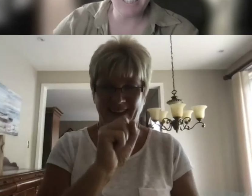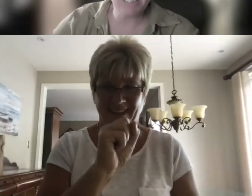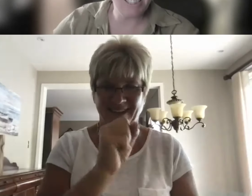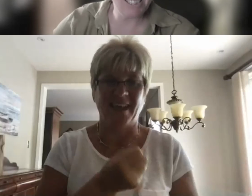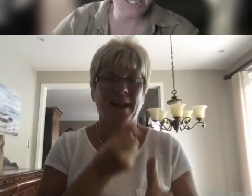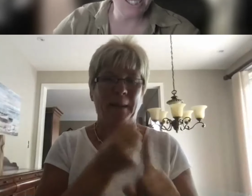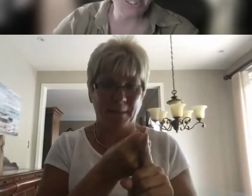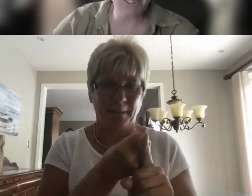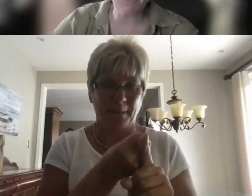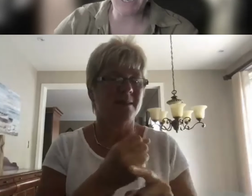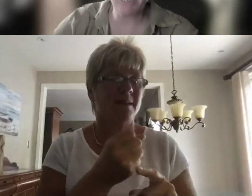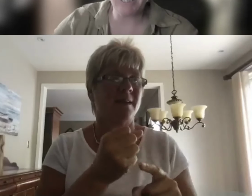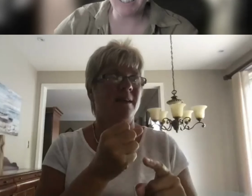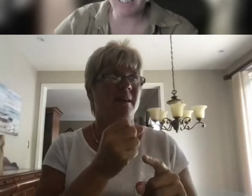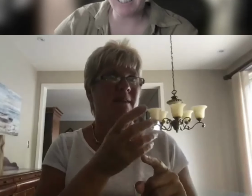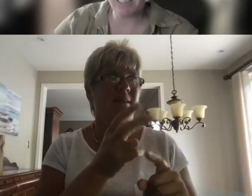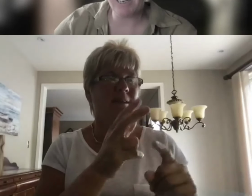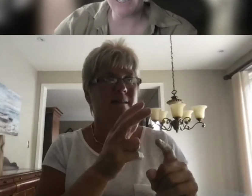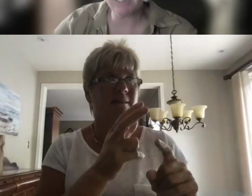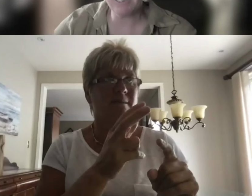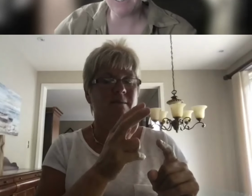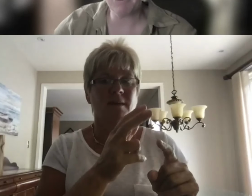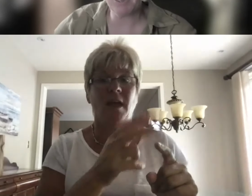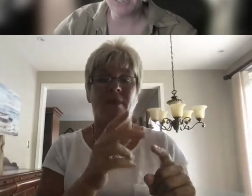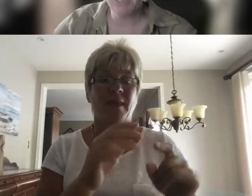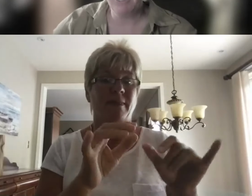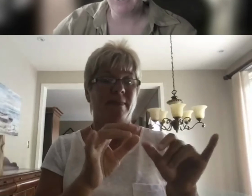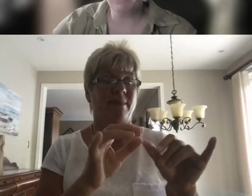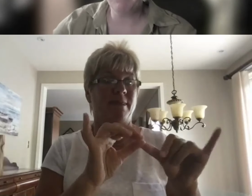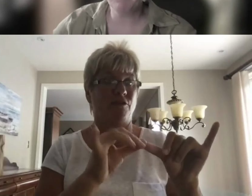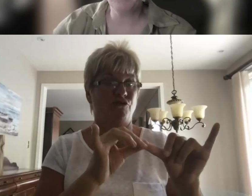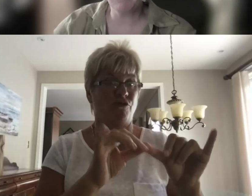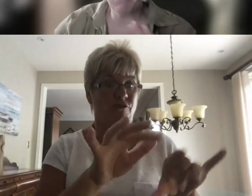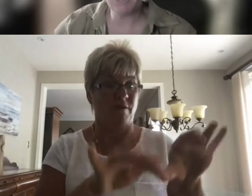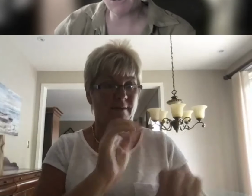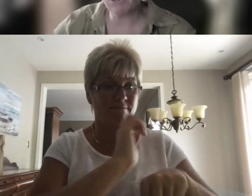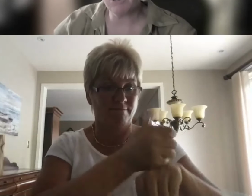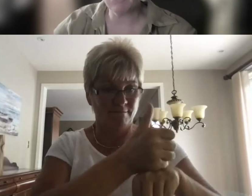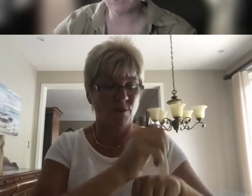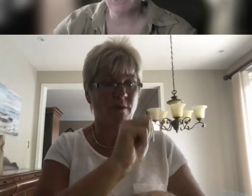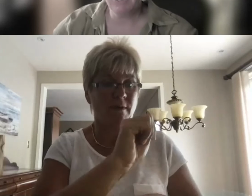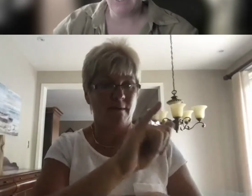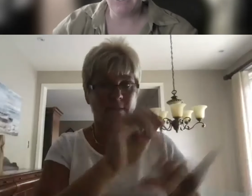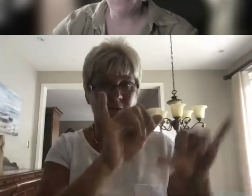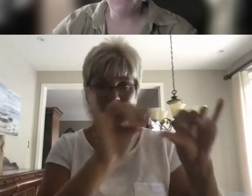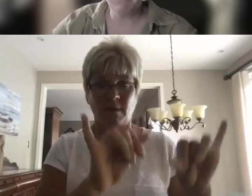the engineers creating the AI systems, we'll introduce.